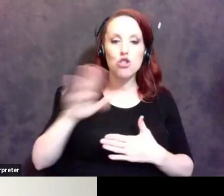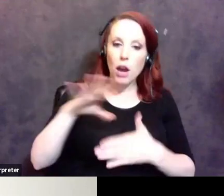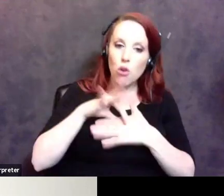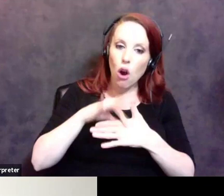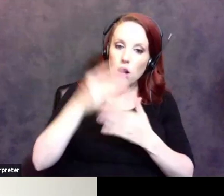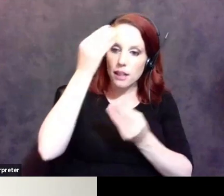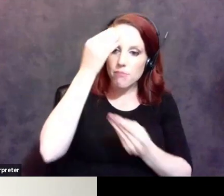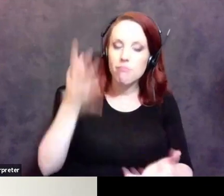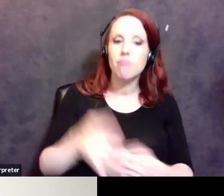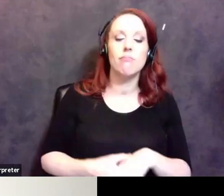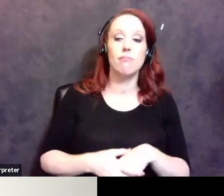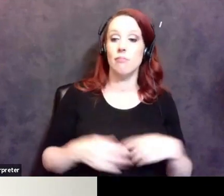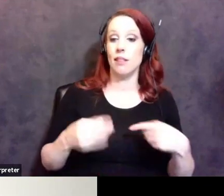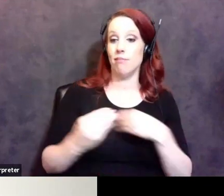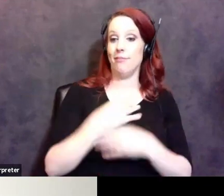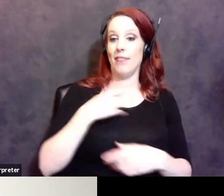makes me feel happy and the receiver feel good too.